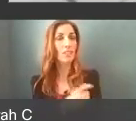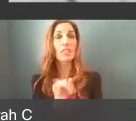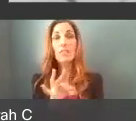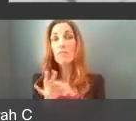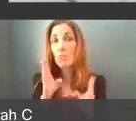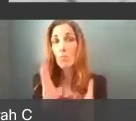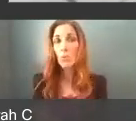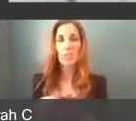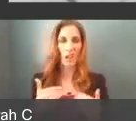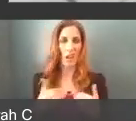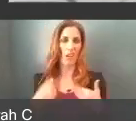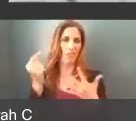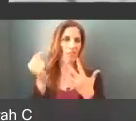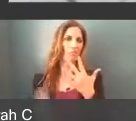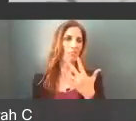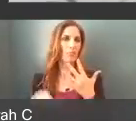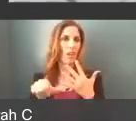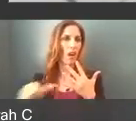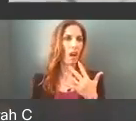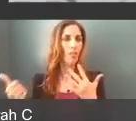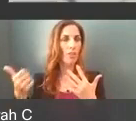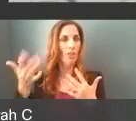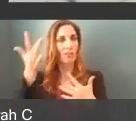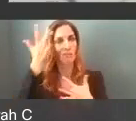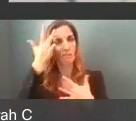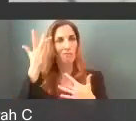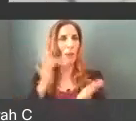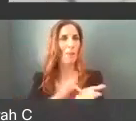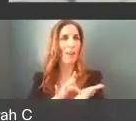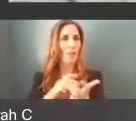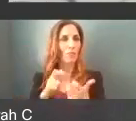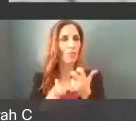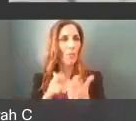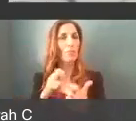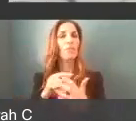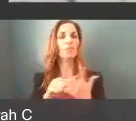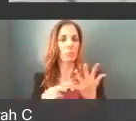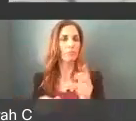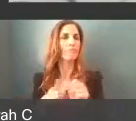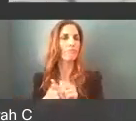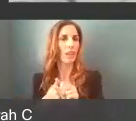underlying medical conditions are encouraged to pre-register to receive the vaccine from the